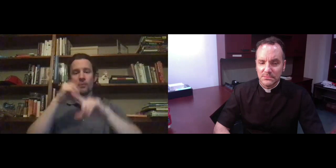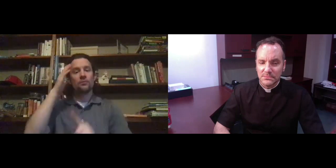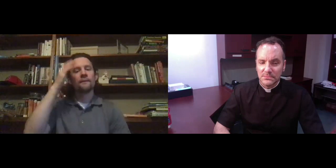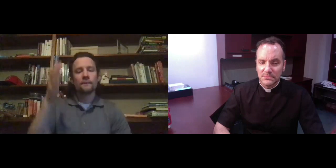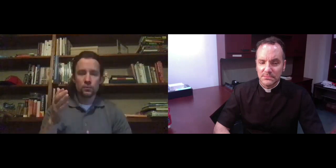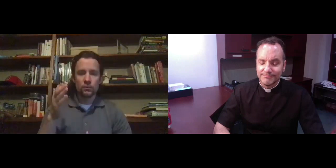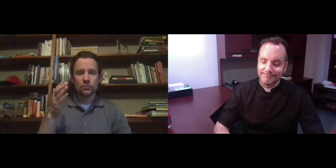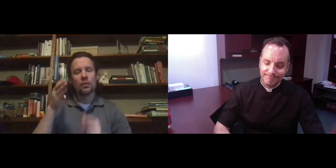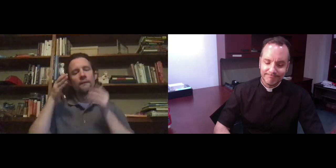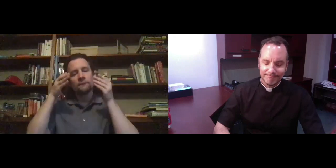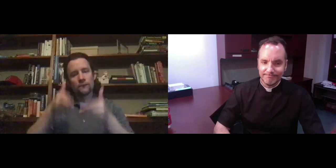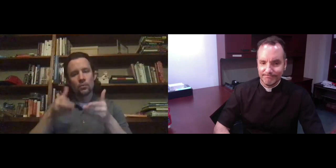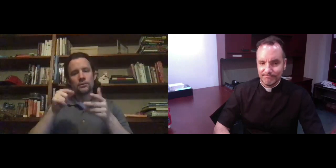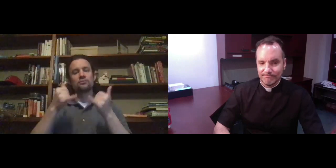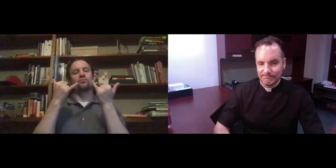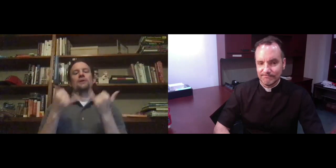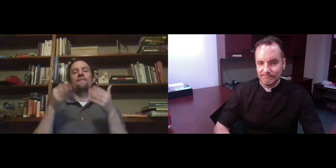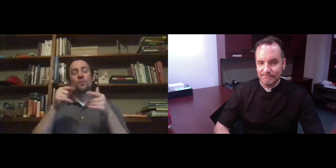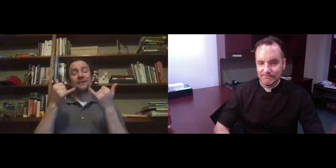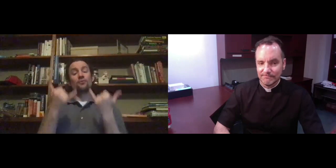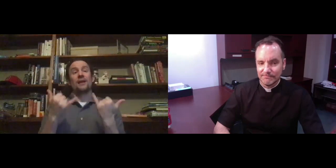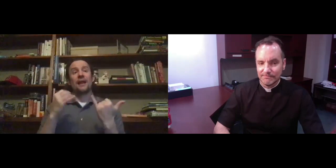but the same advice applies: don't worry about the future,